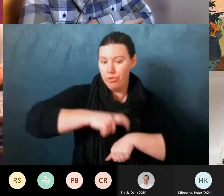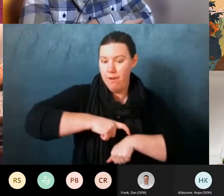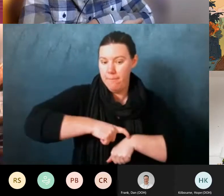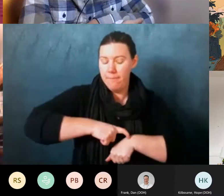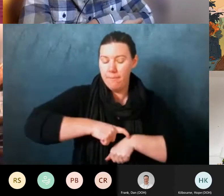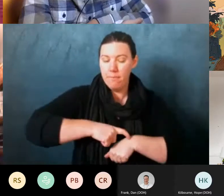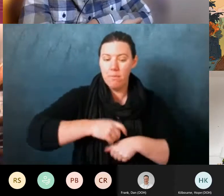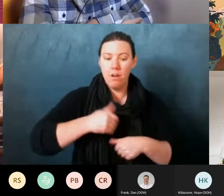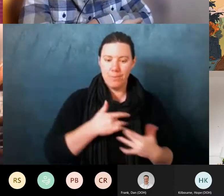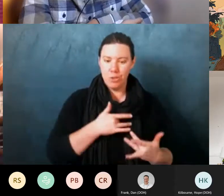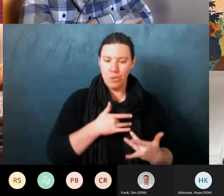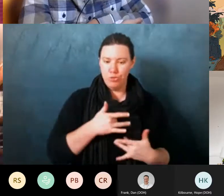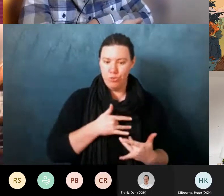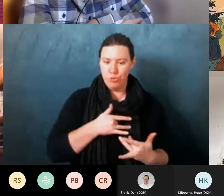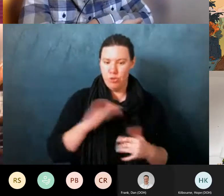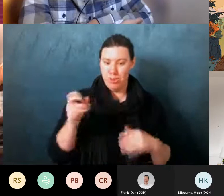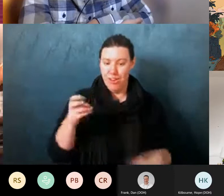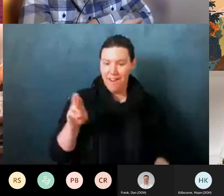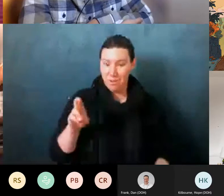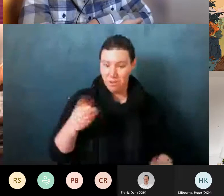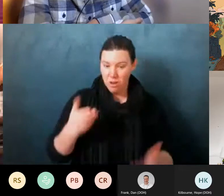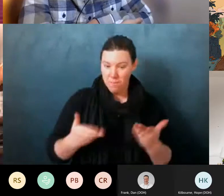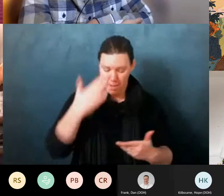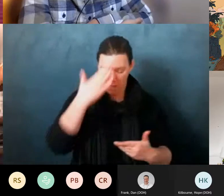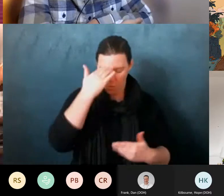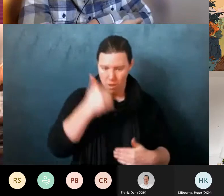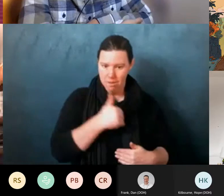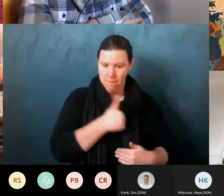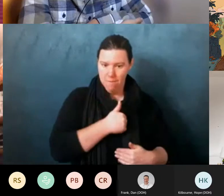Unfortunately it took until July of 2020